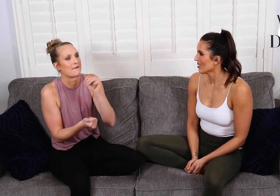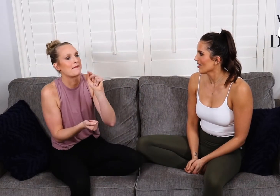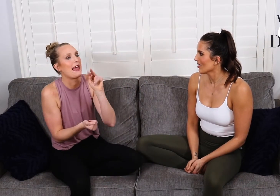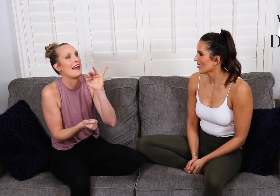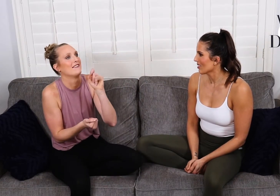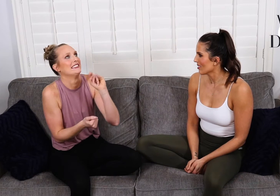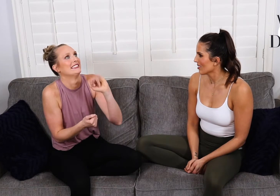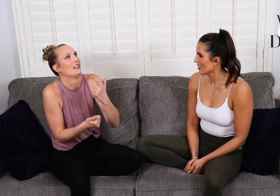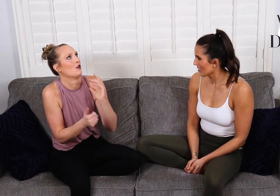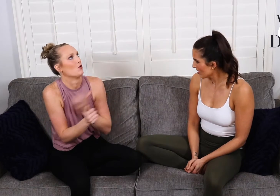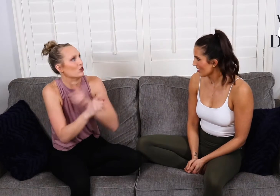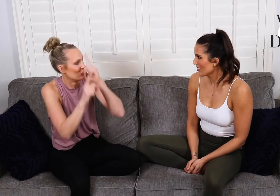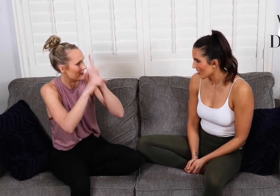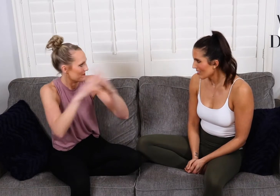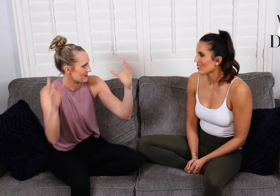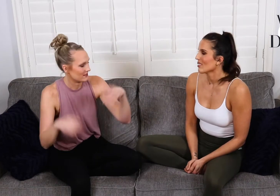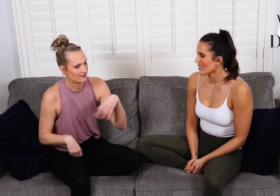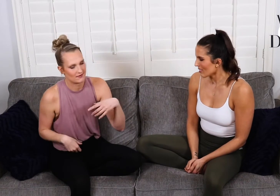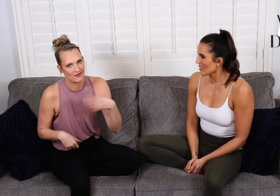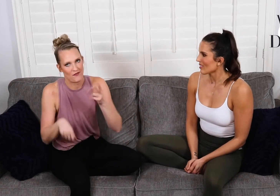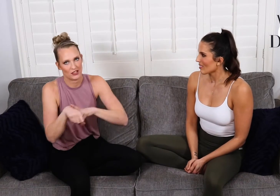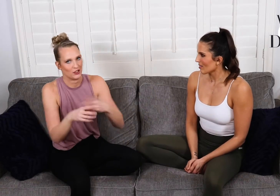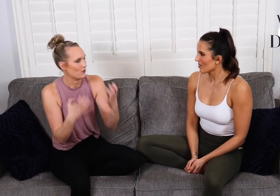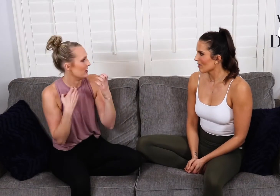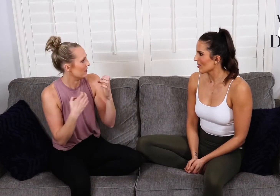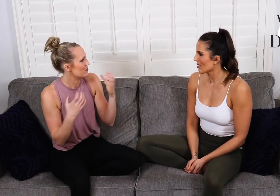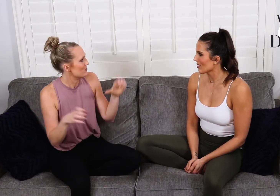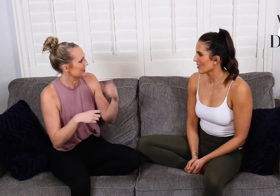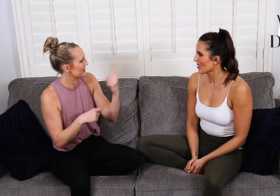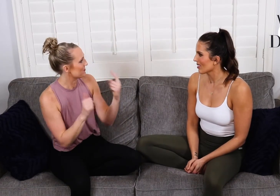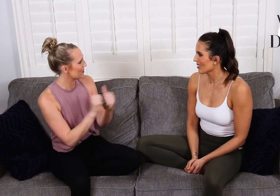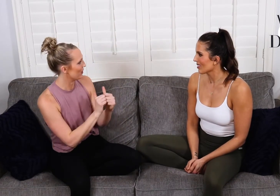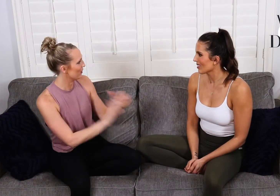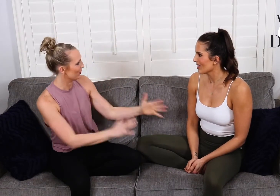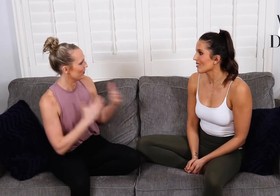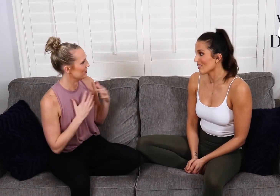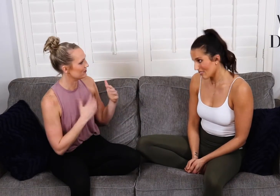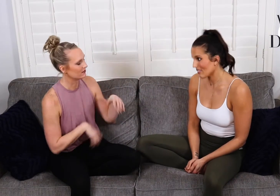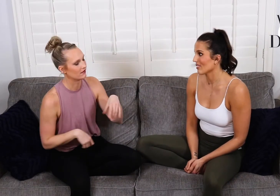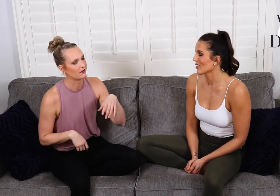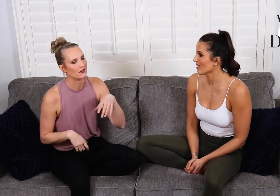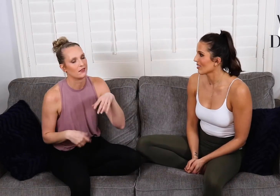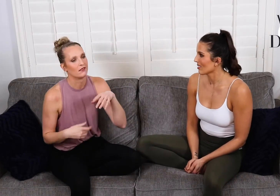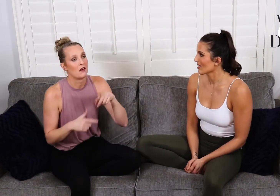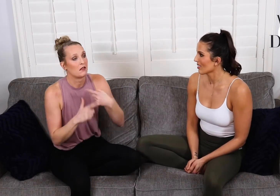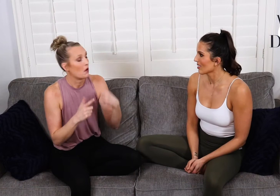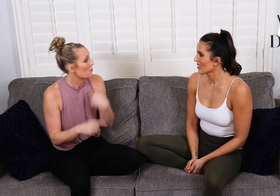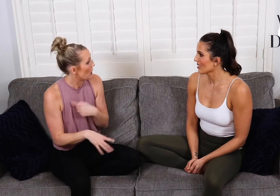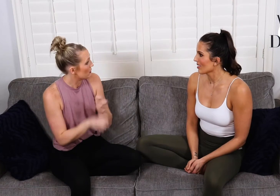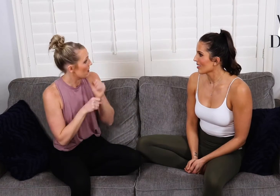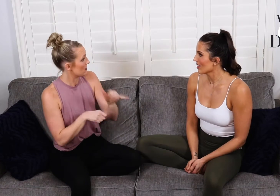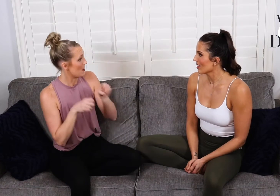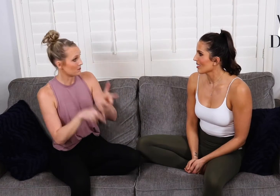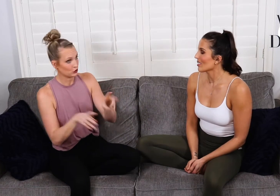manifesting our dreams and of course we wanted to do something together. And then we got that